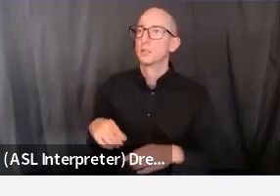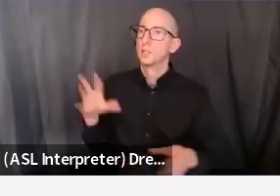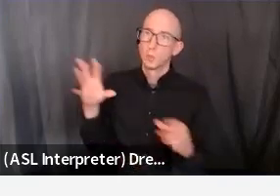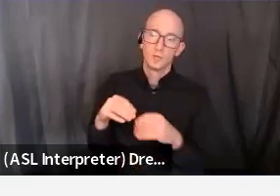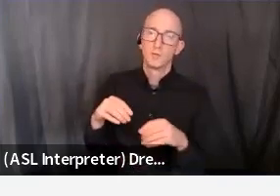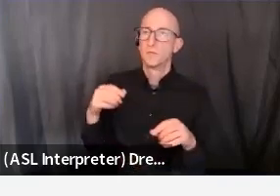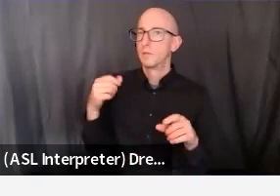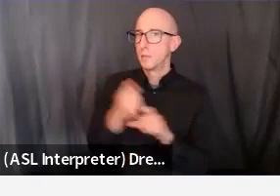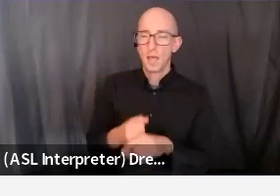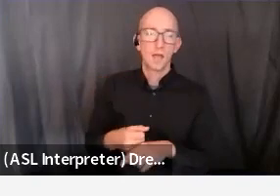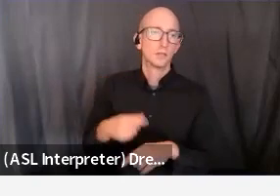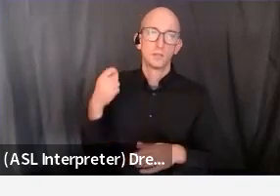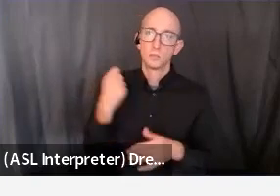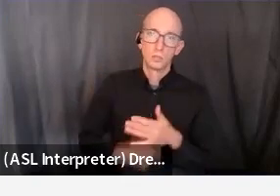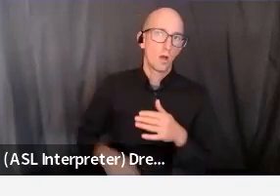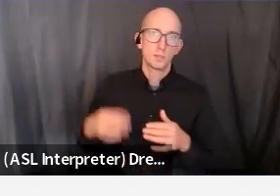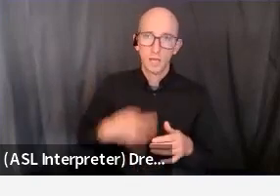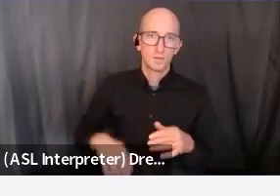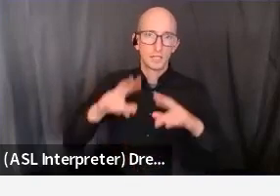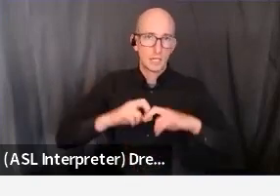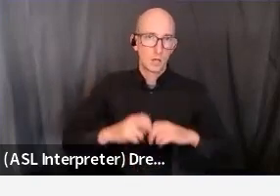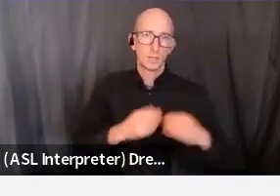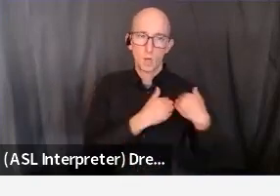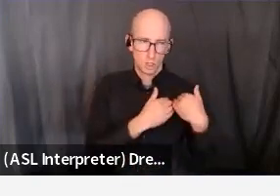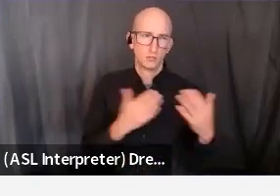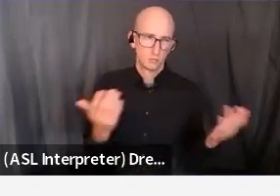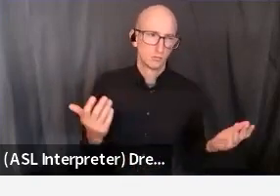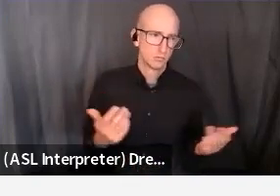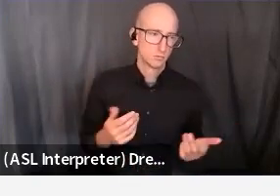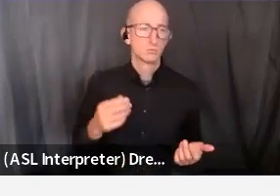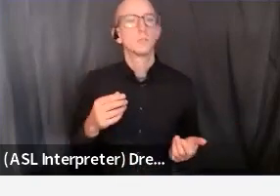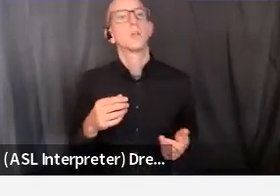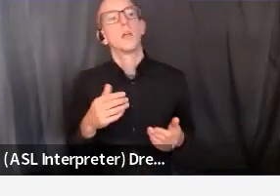Ports Program. So again, this term, for those of you who may not be familiar with federal grants,